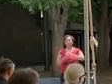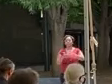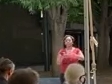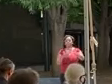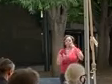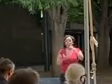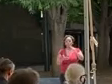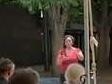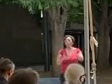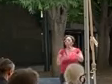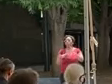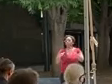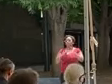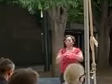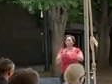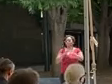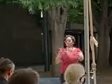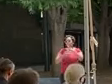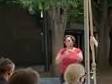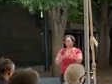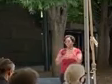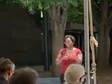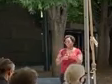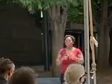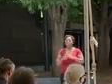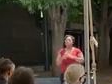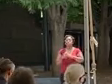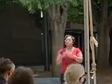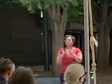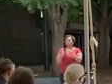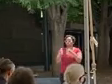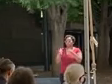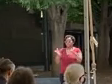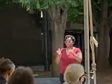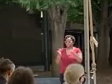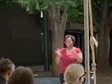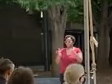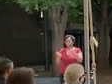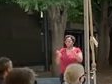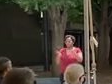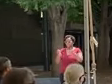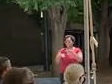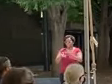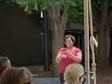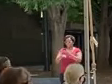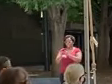and that includes things as major street intersection and crosswalk improvements that are nearly complete;